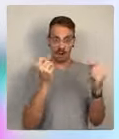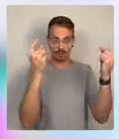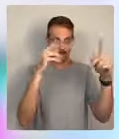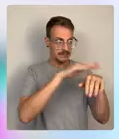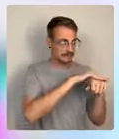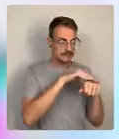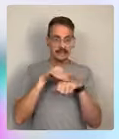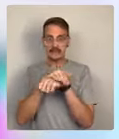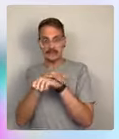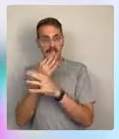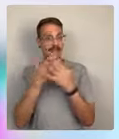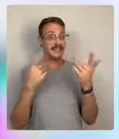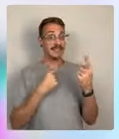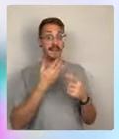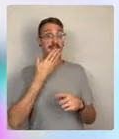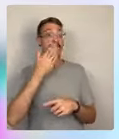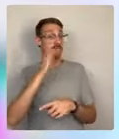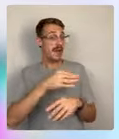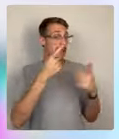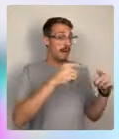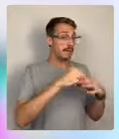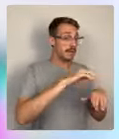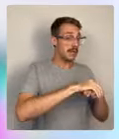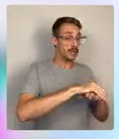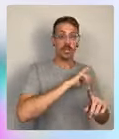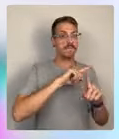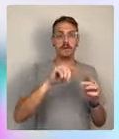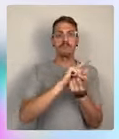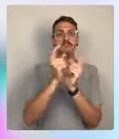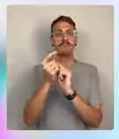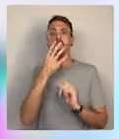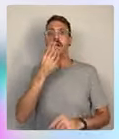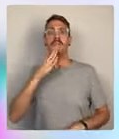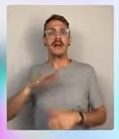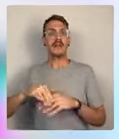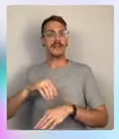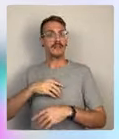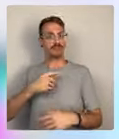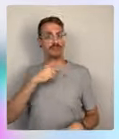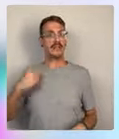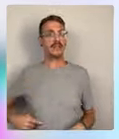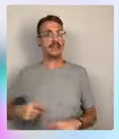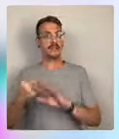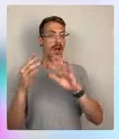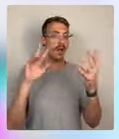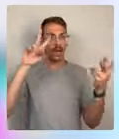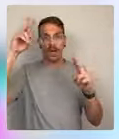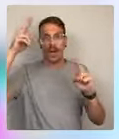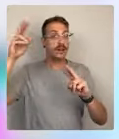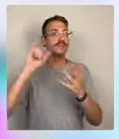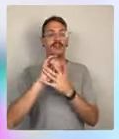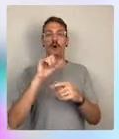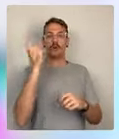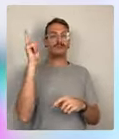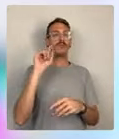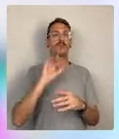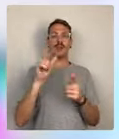and make sure we contextually understand things that might be bad in English but might not be bad in Chinese or might not be bad in a different language,